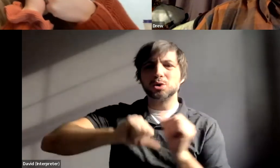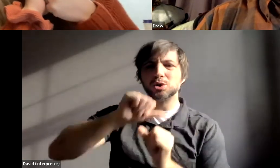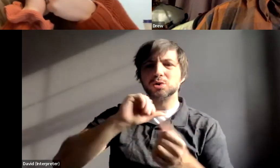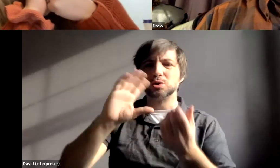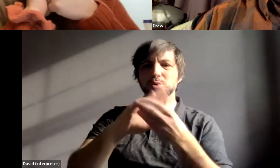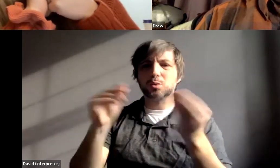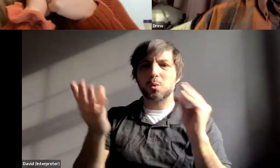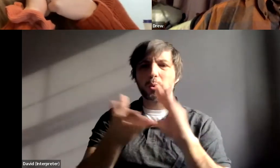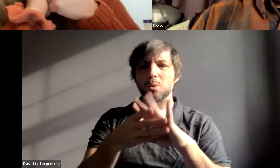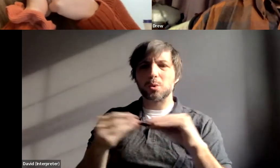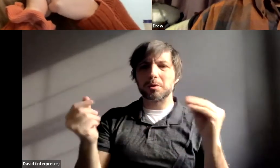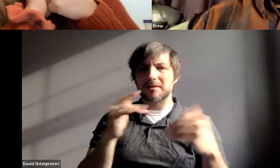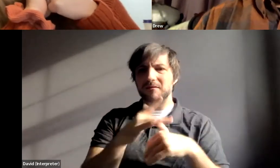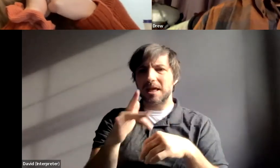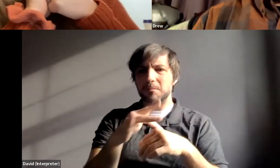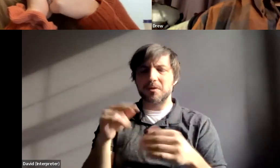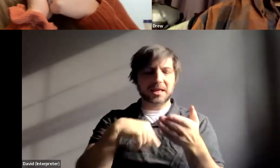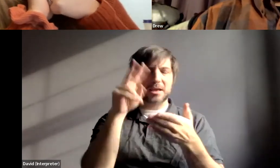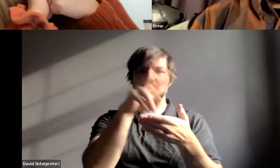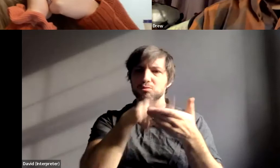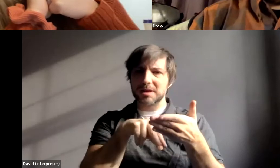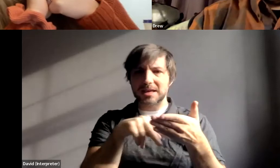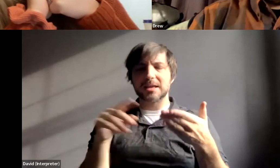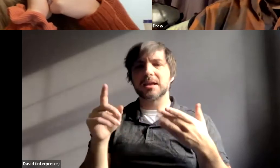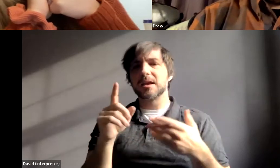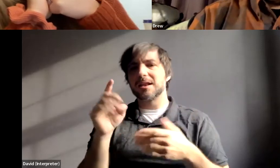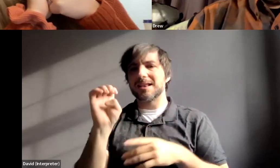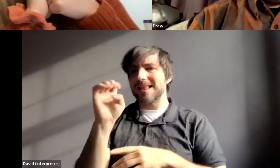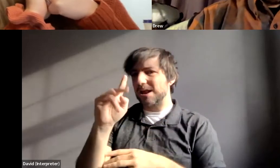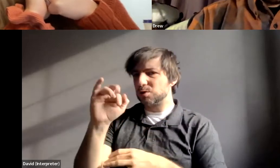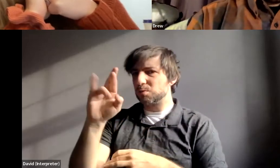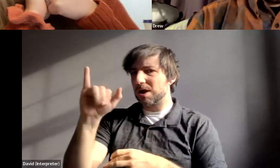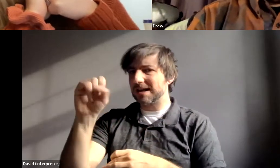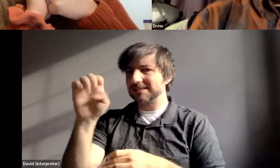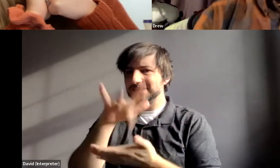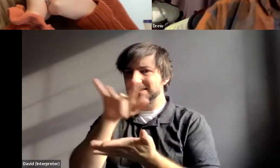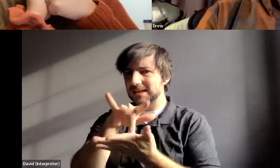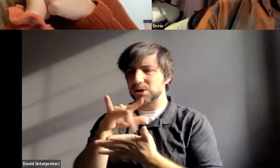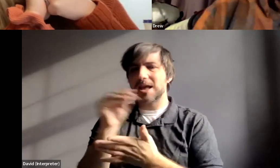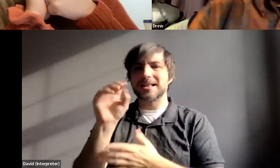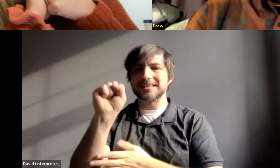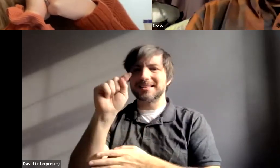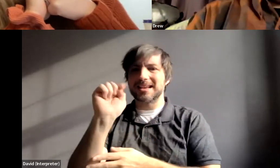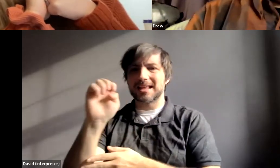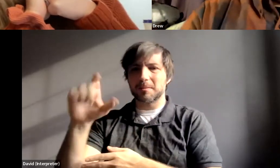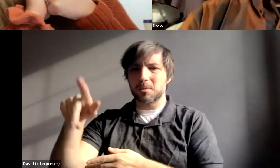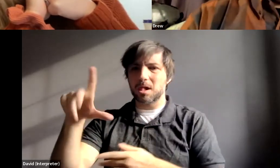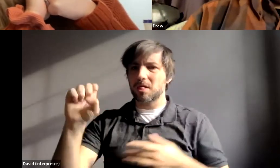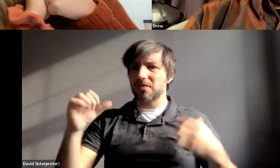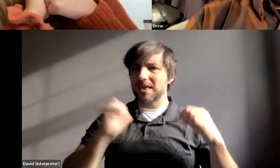able to view both enterprise theater ahead of time. It has pictures and description of